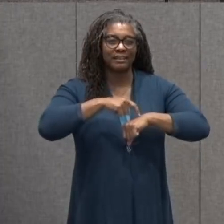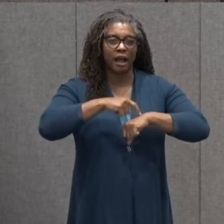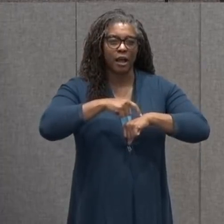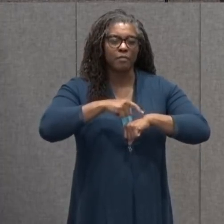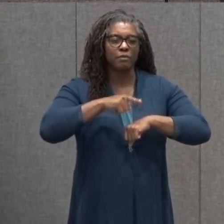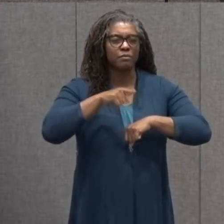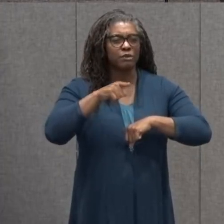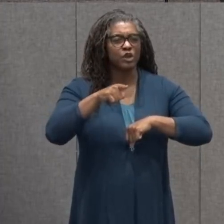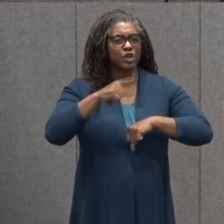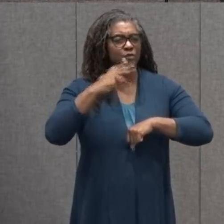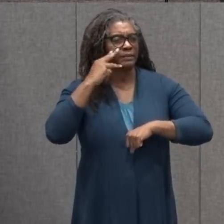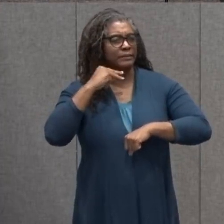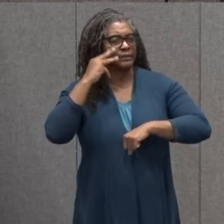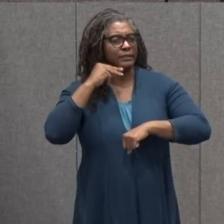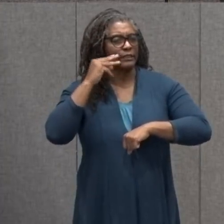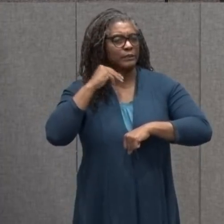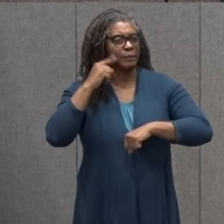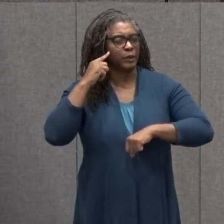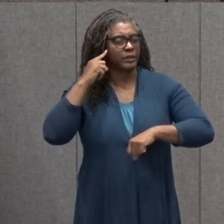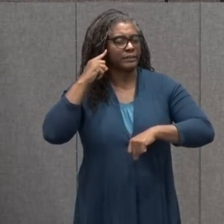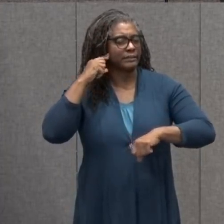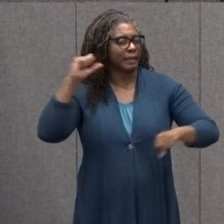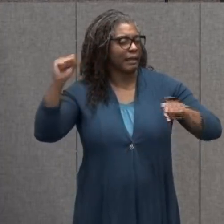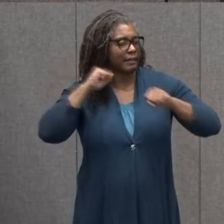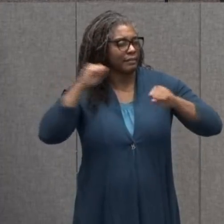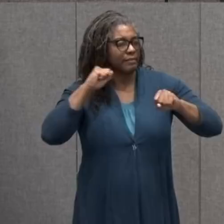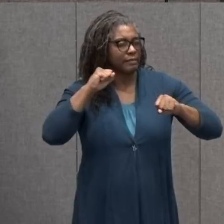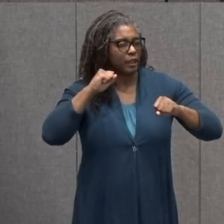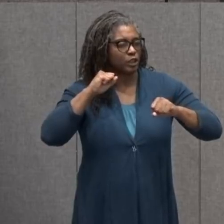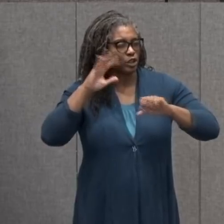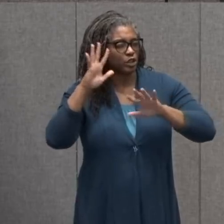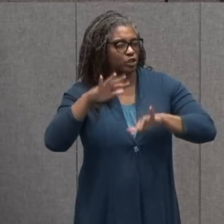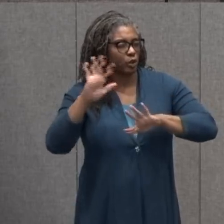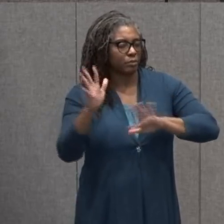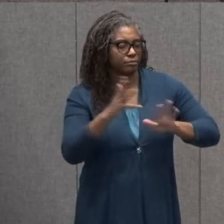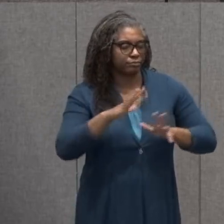Let's learn about them together. A thunderstorm is a storm with